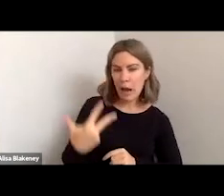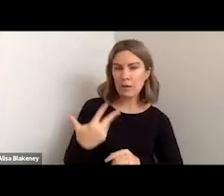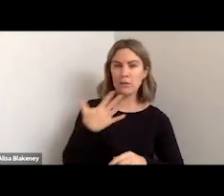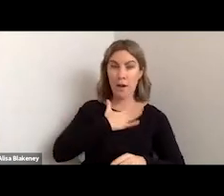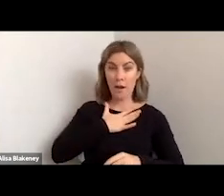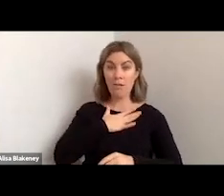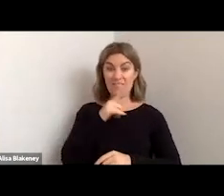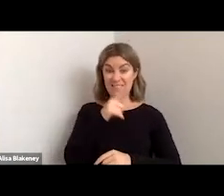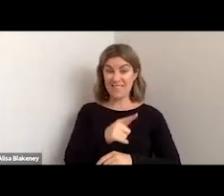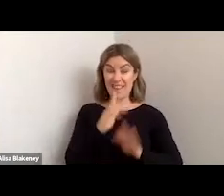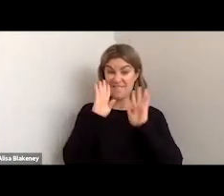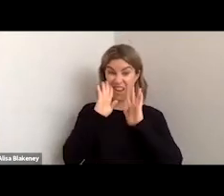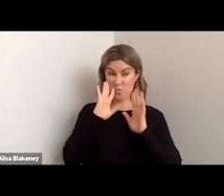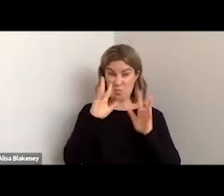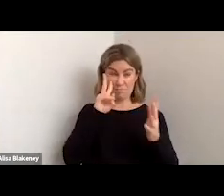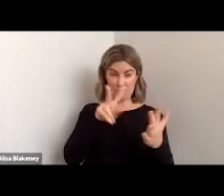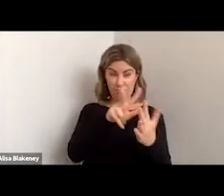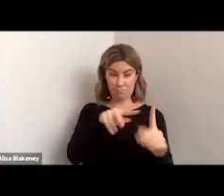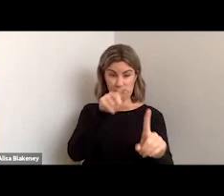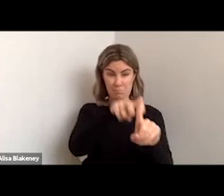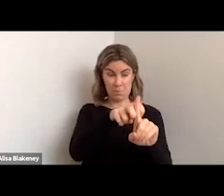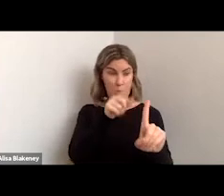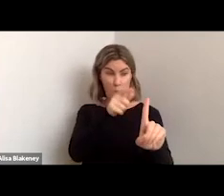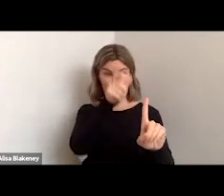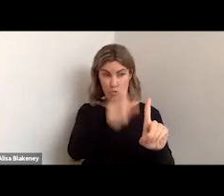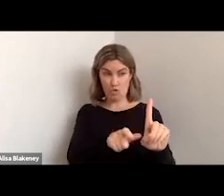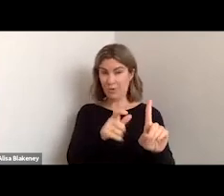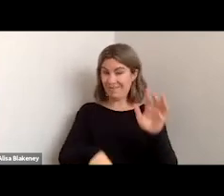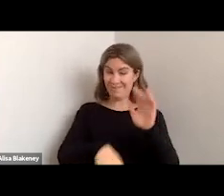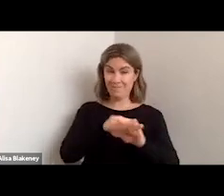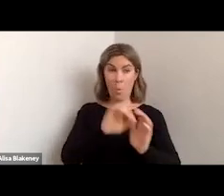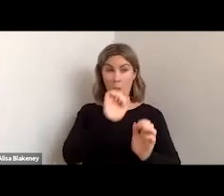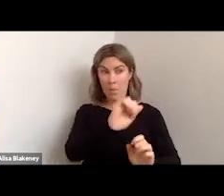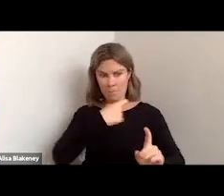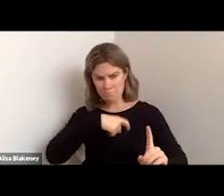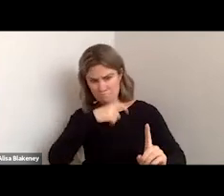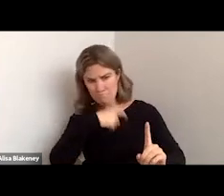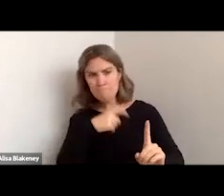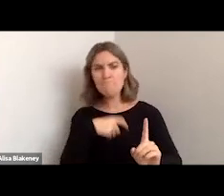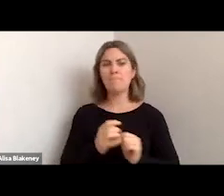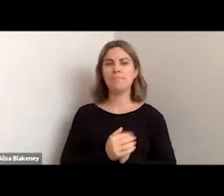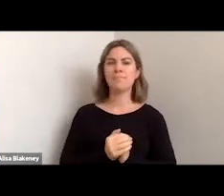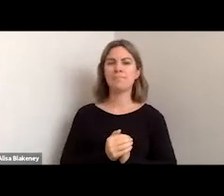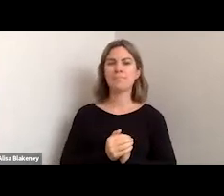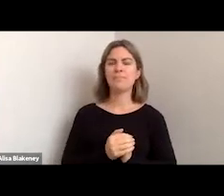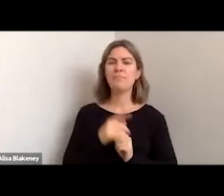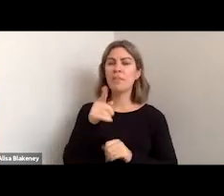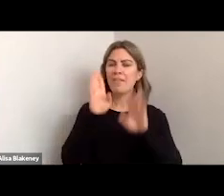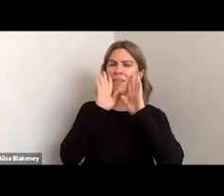Facebook uses. Facebook also uses lexicon, which is